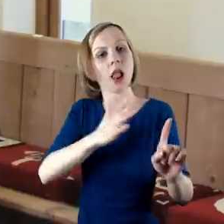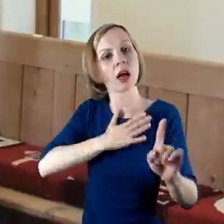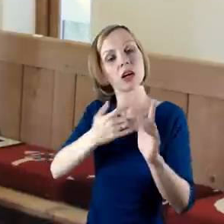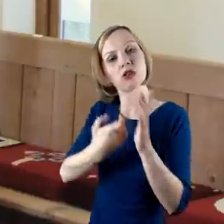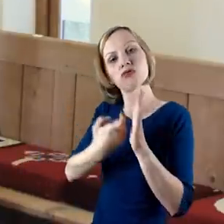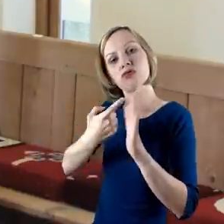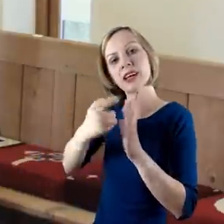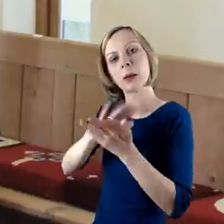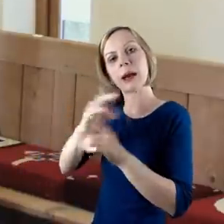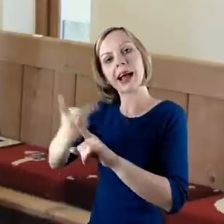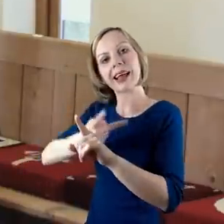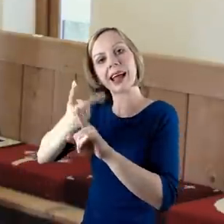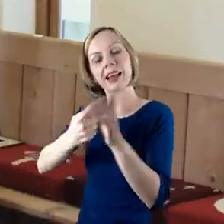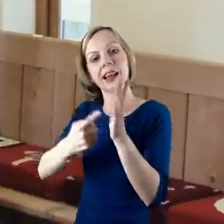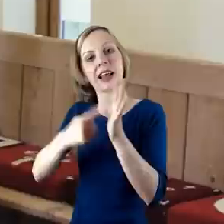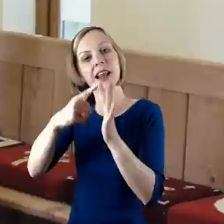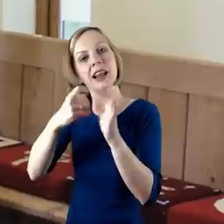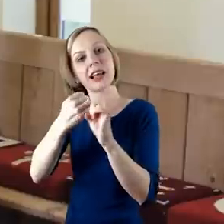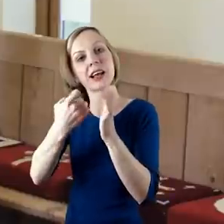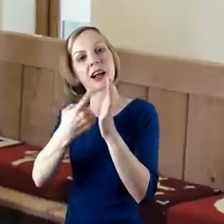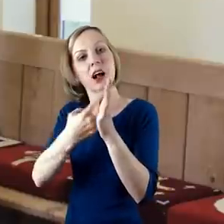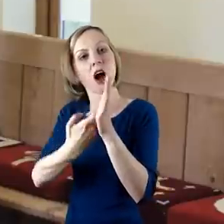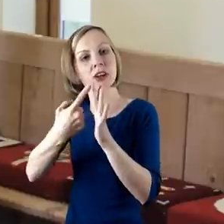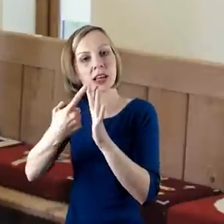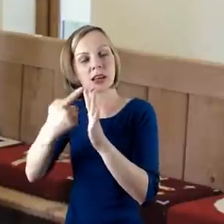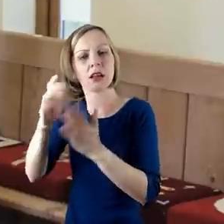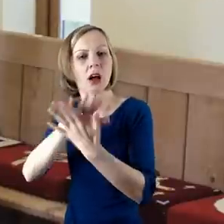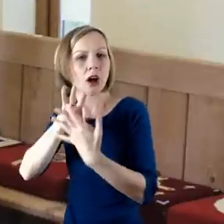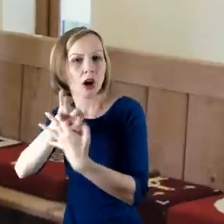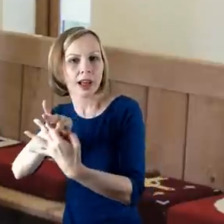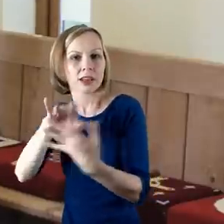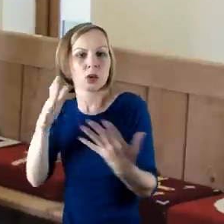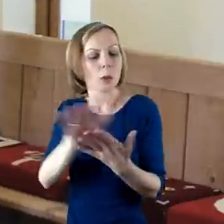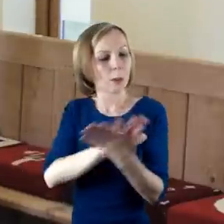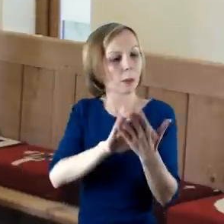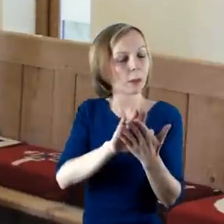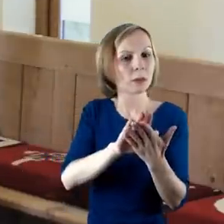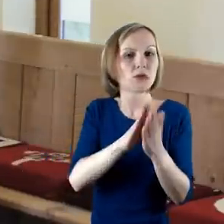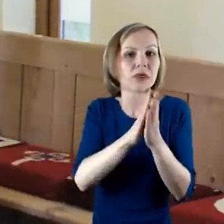So to do religion, is to again connect, or to reconnect.